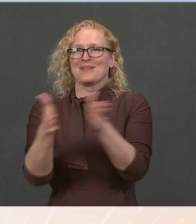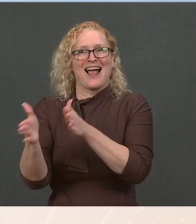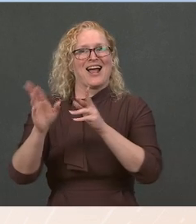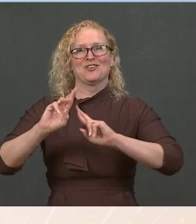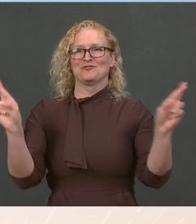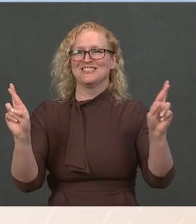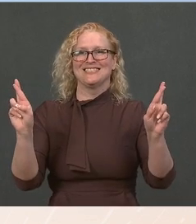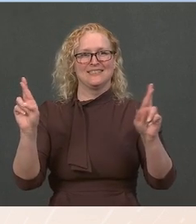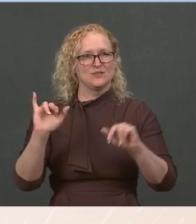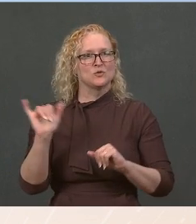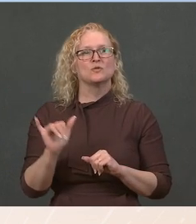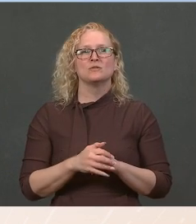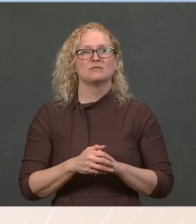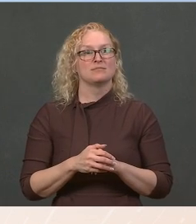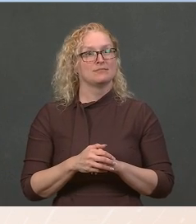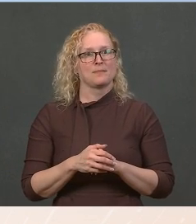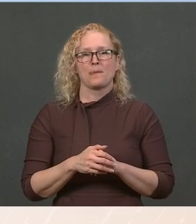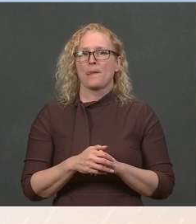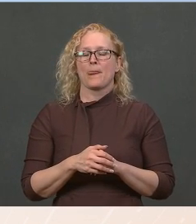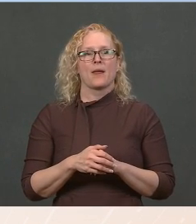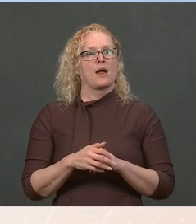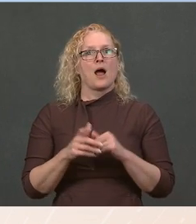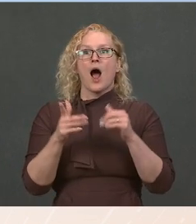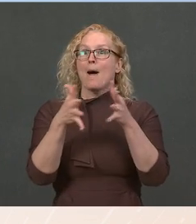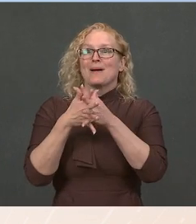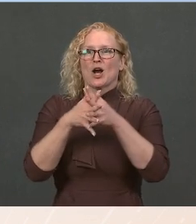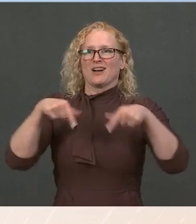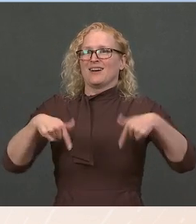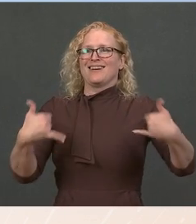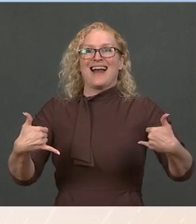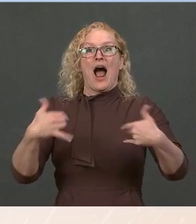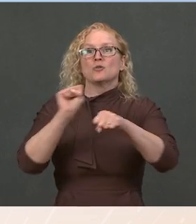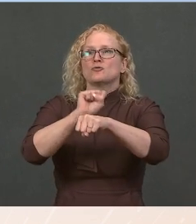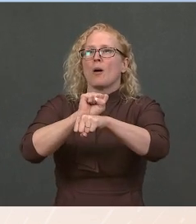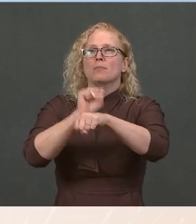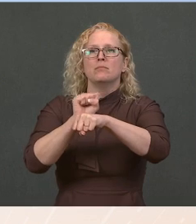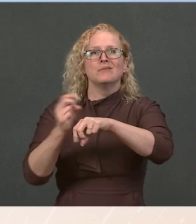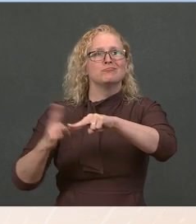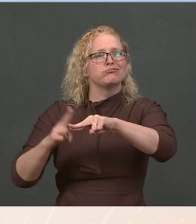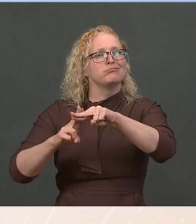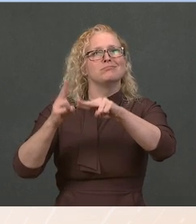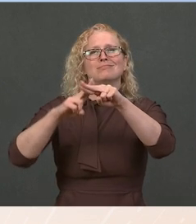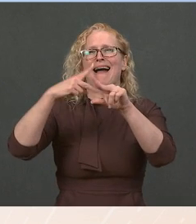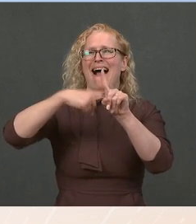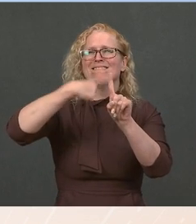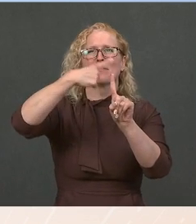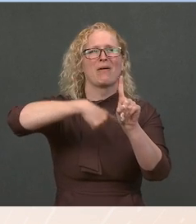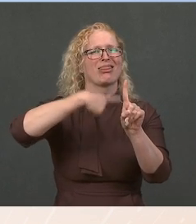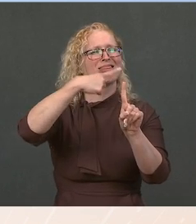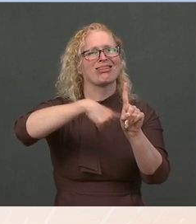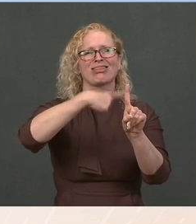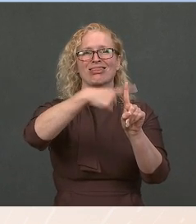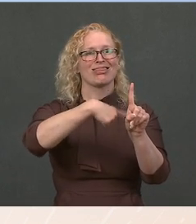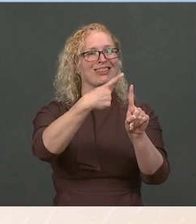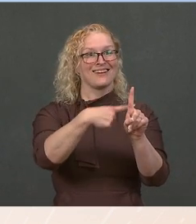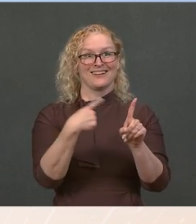620,000 a month on average and over 5.6 million jobs created since he took office.